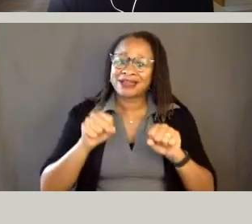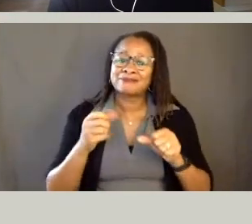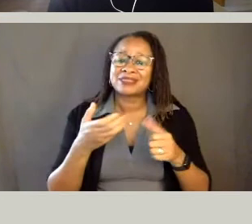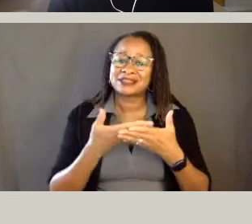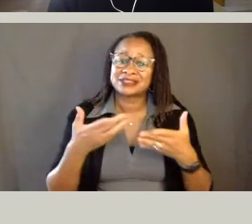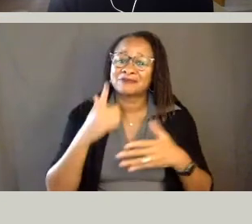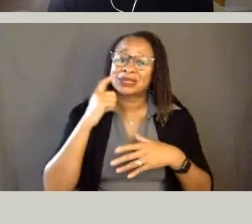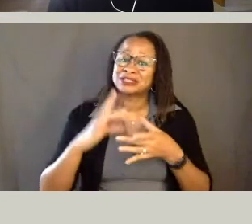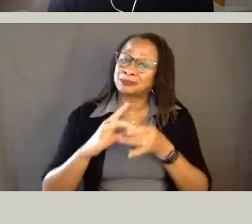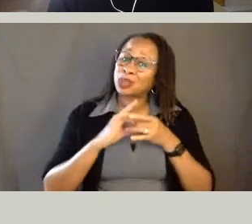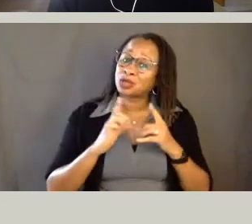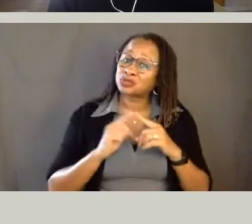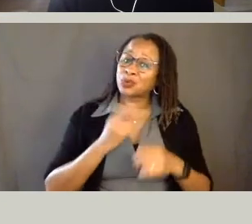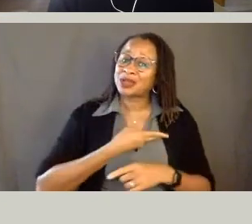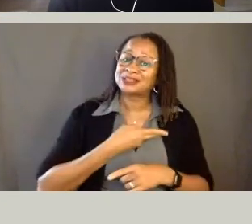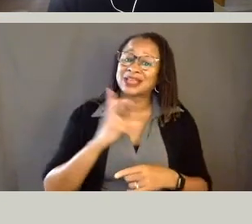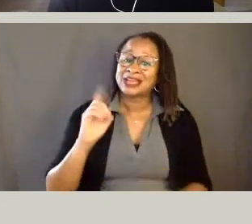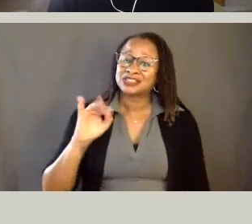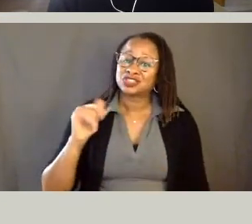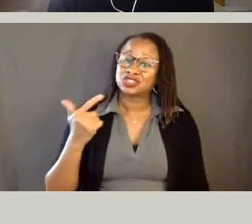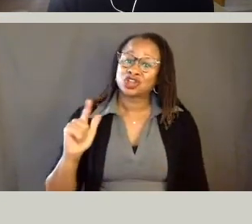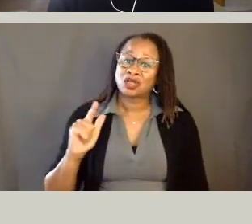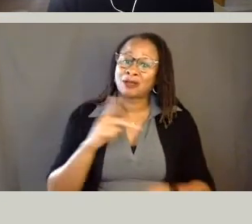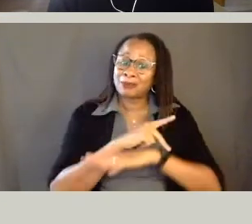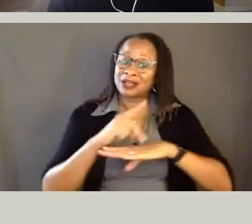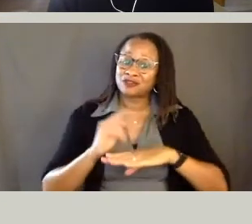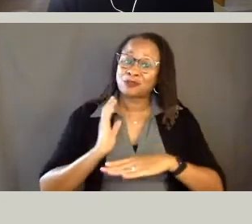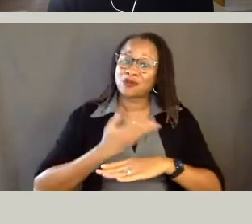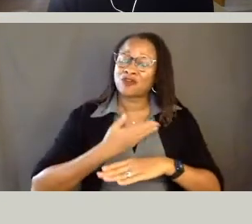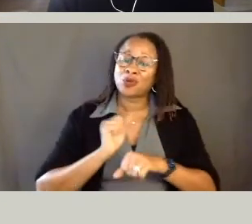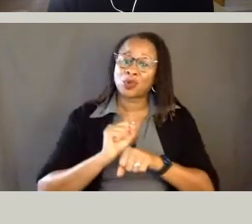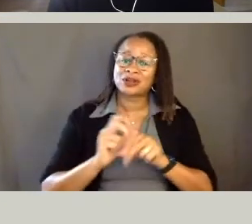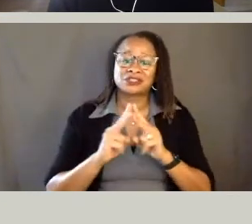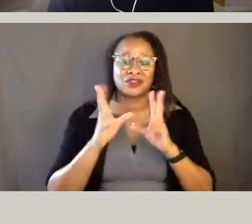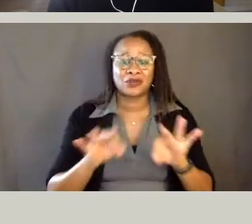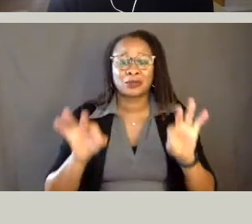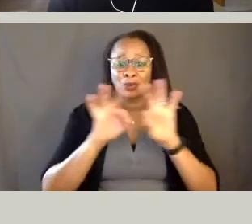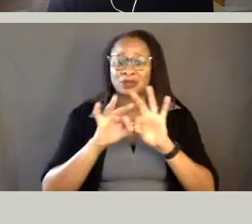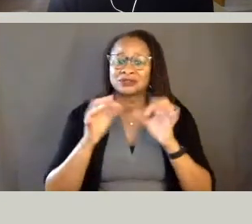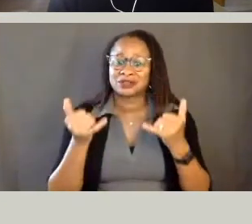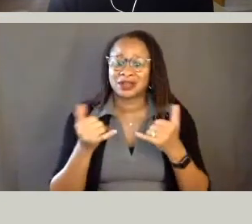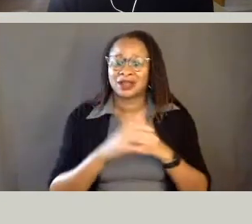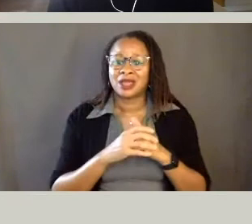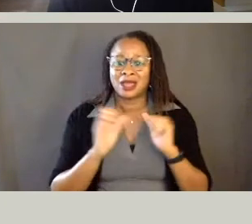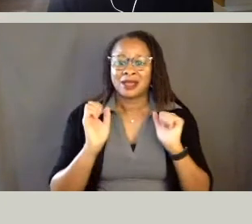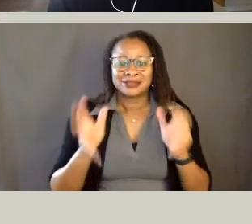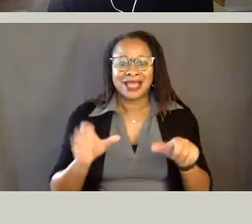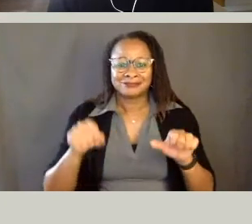and I think digital platforming of our work right now is super important. And I'm sure, yeah, and I'm sure Monika,